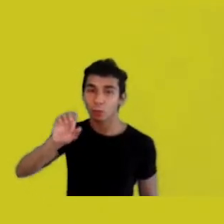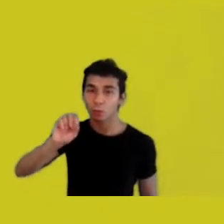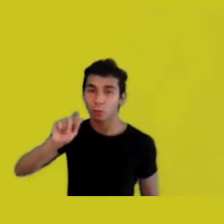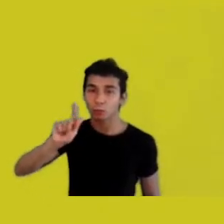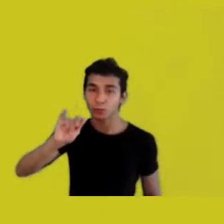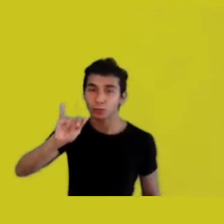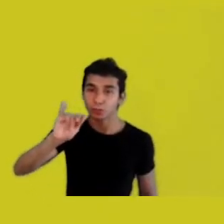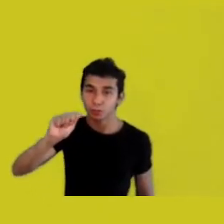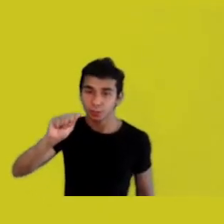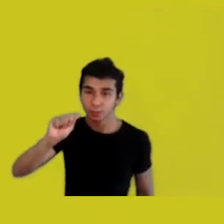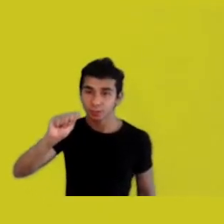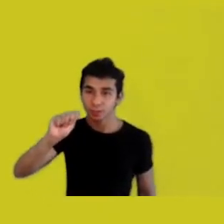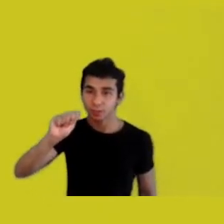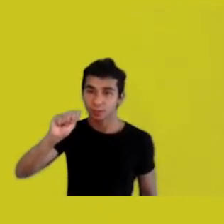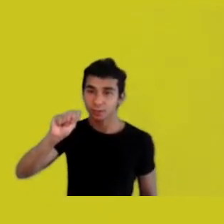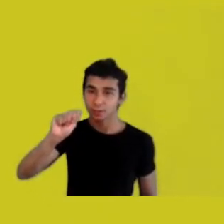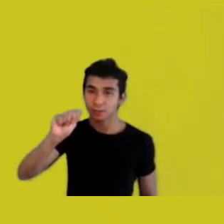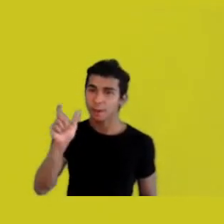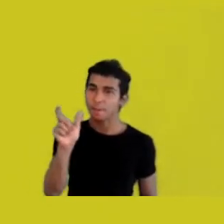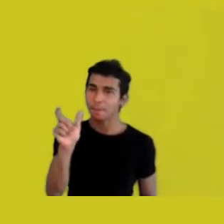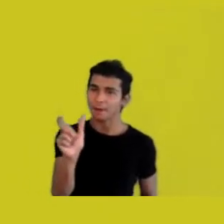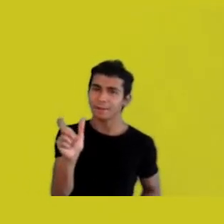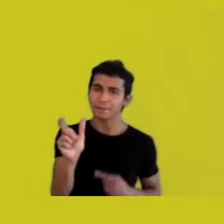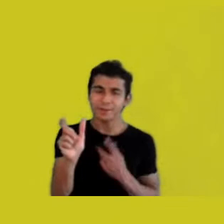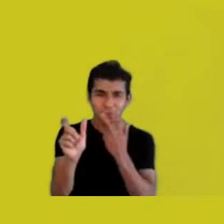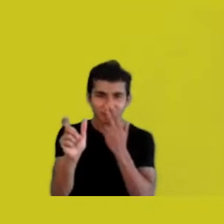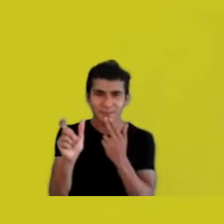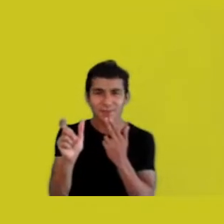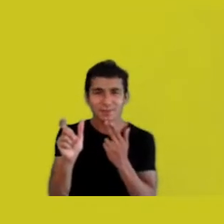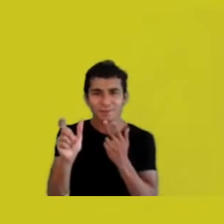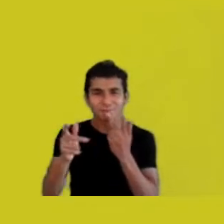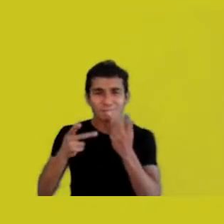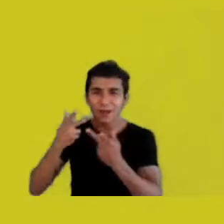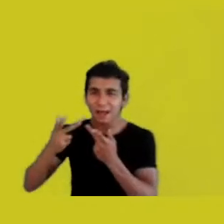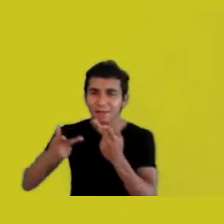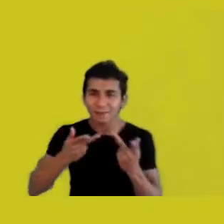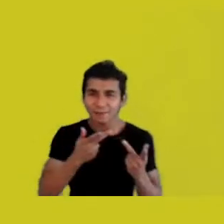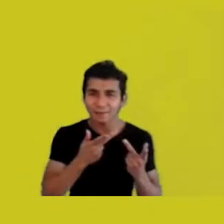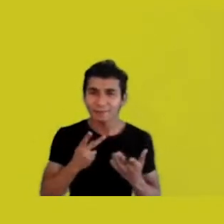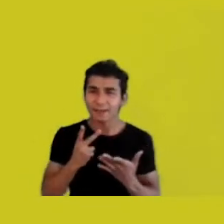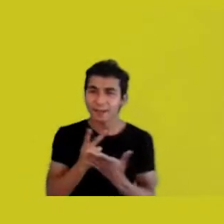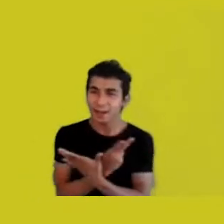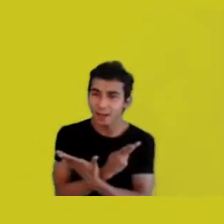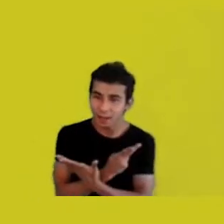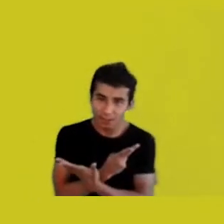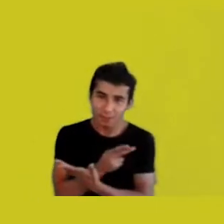so dear to a certain history of ideas in a certain West,